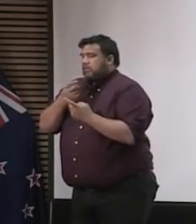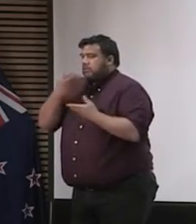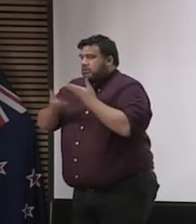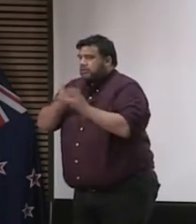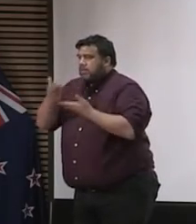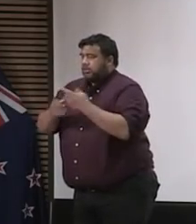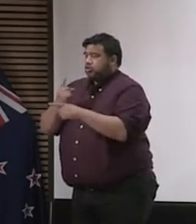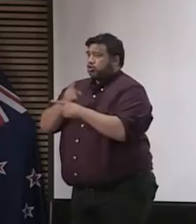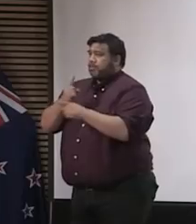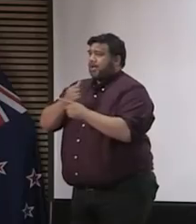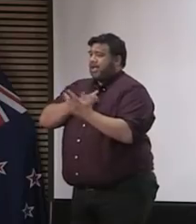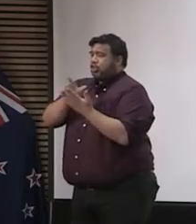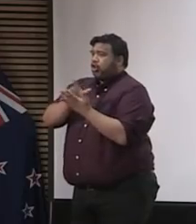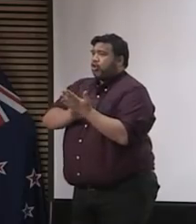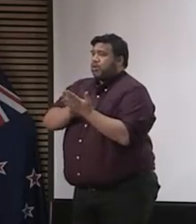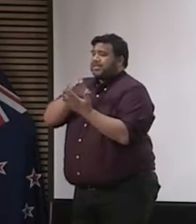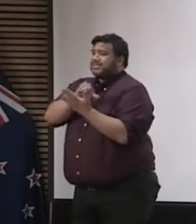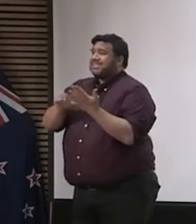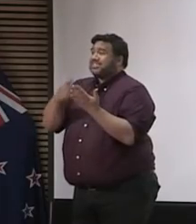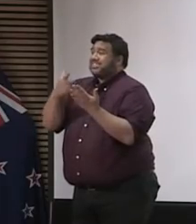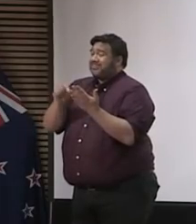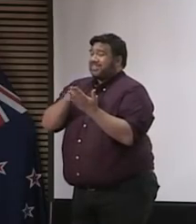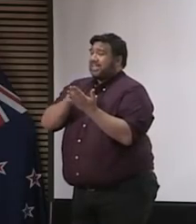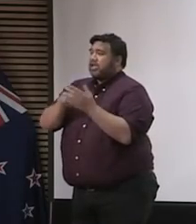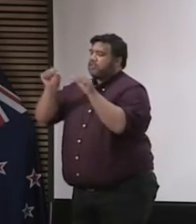expire at midnight tonight. They are available on our website.